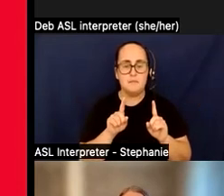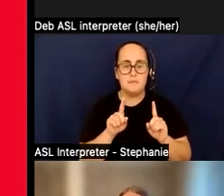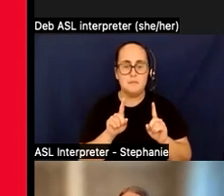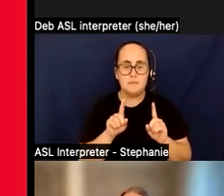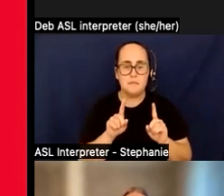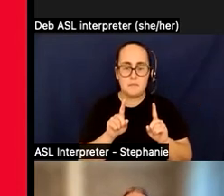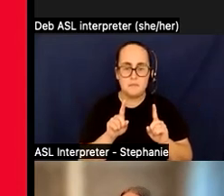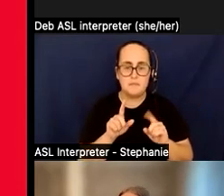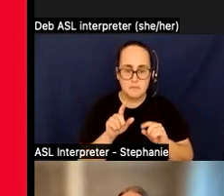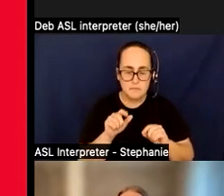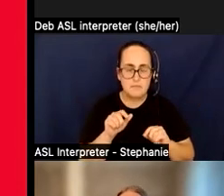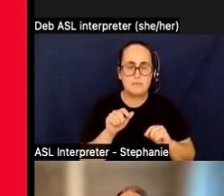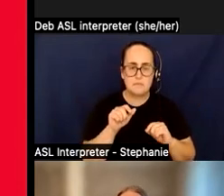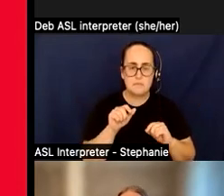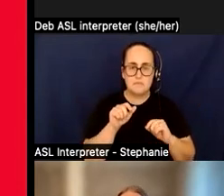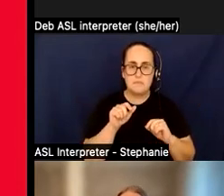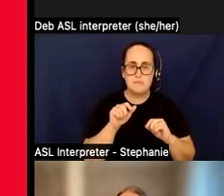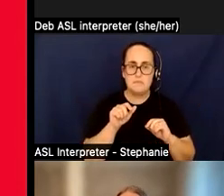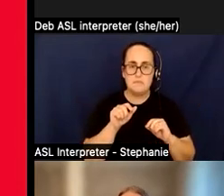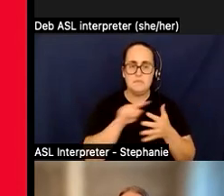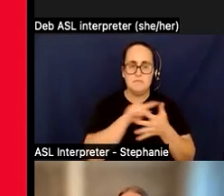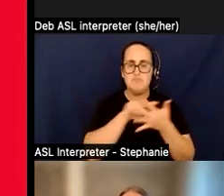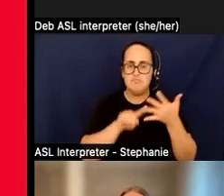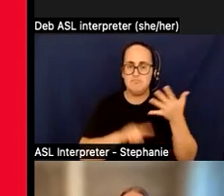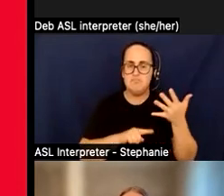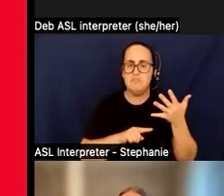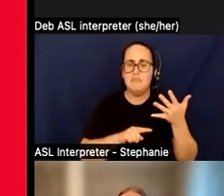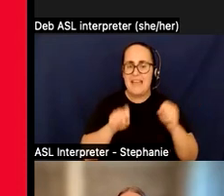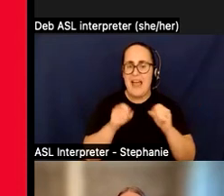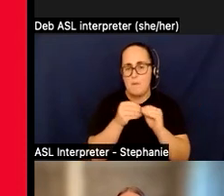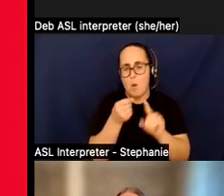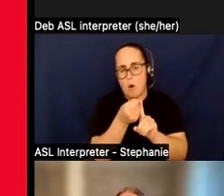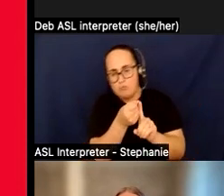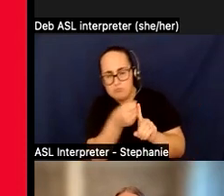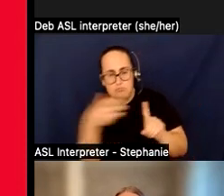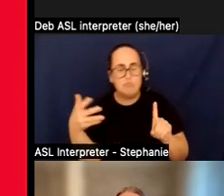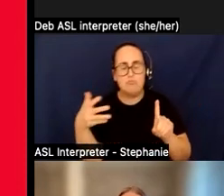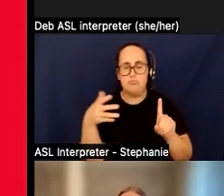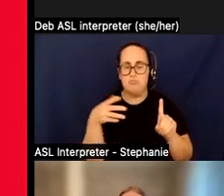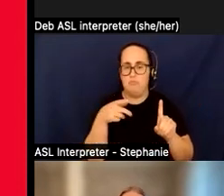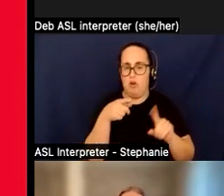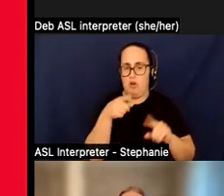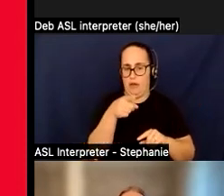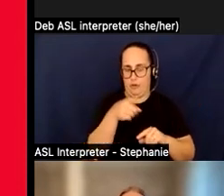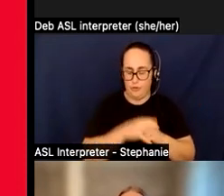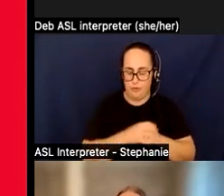and we can figure out where you fit into this program. So, some of the main points is again